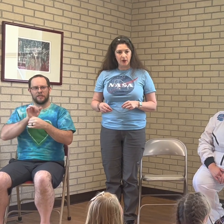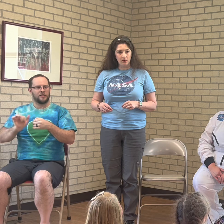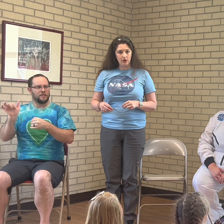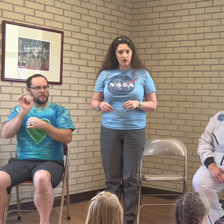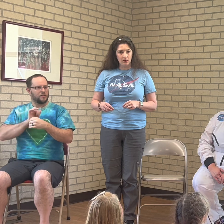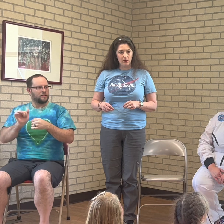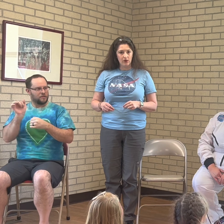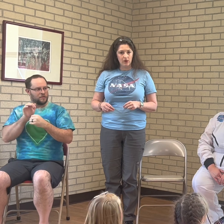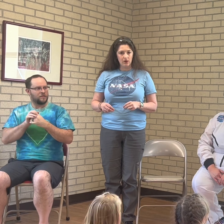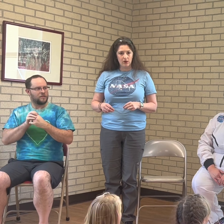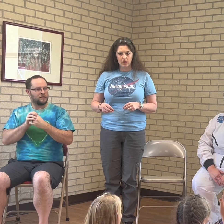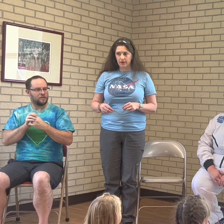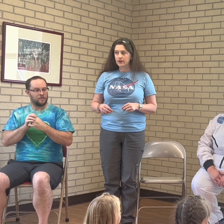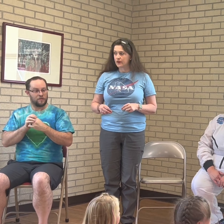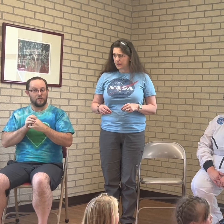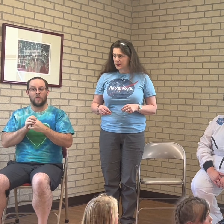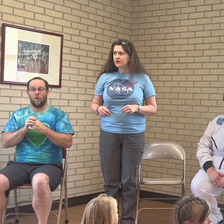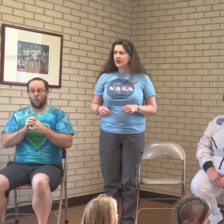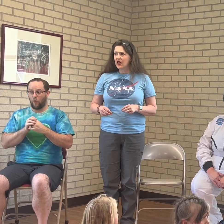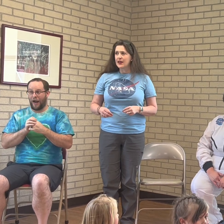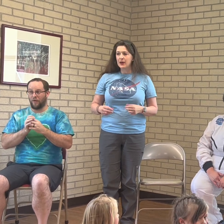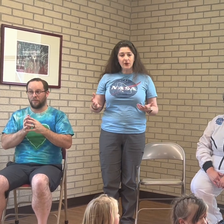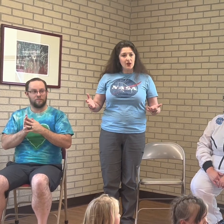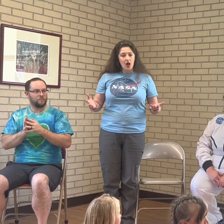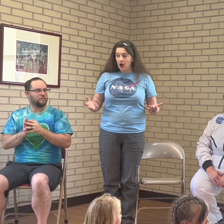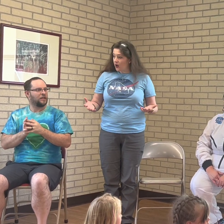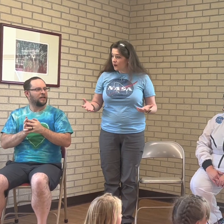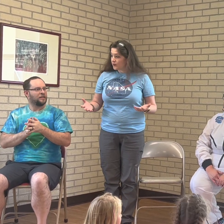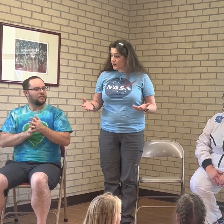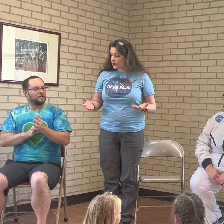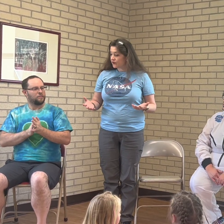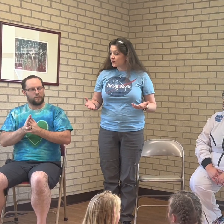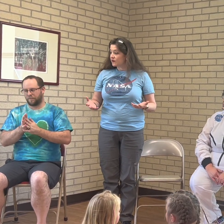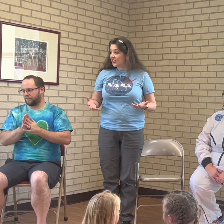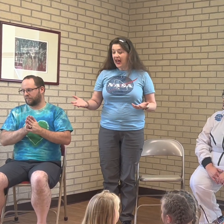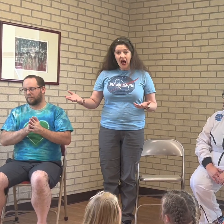ones that we have on the moon? Audience: So we're kind of like twins!